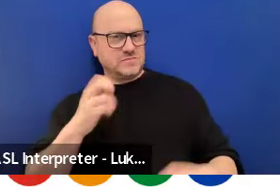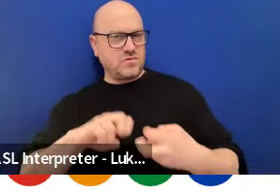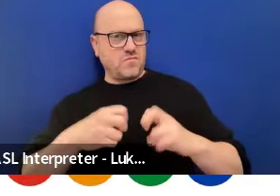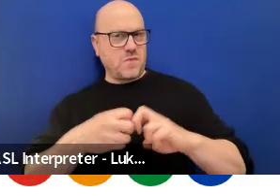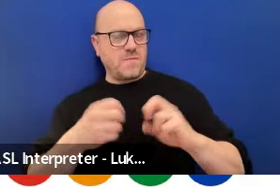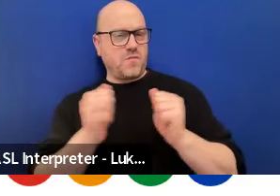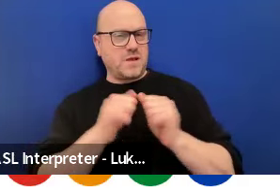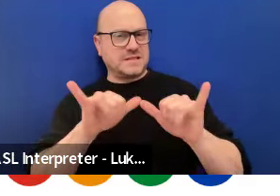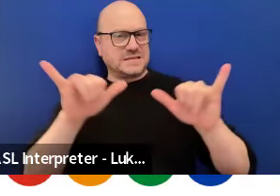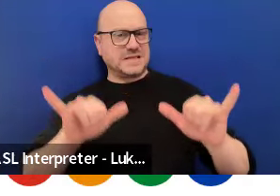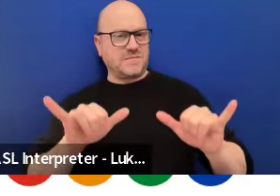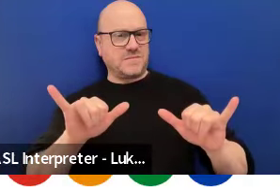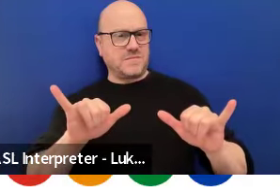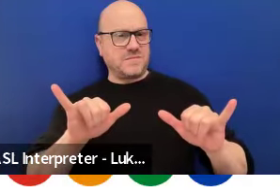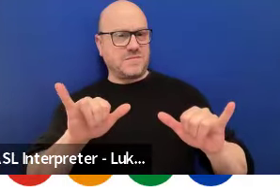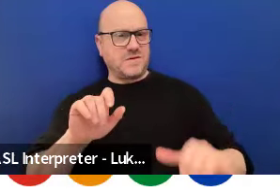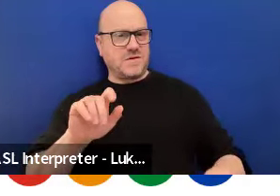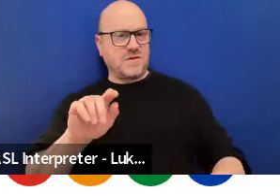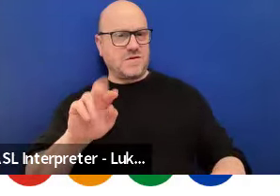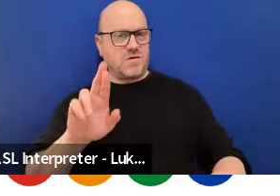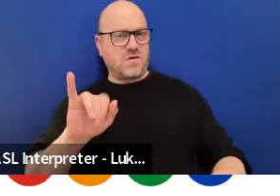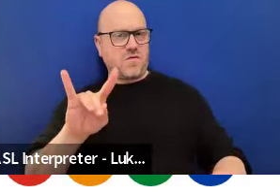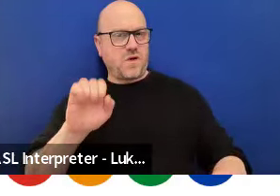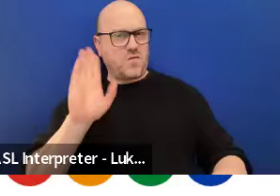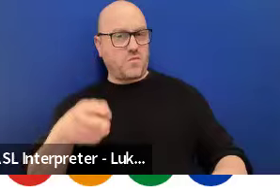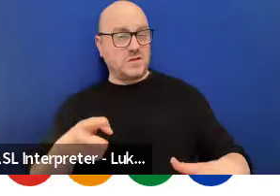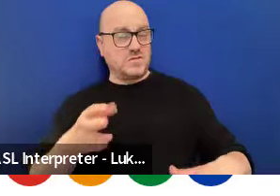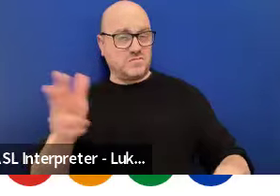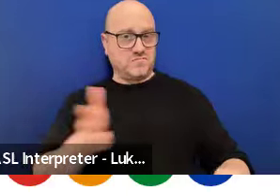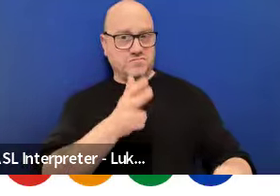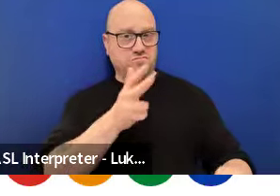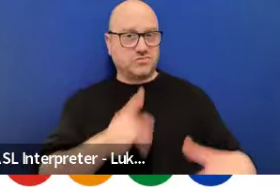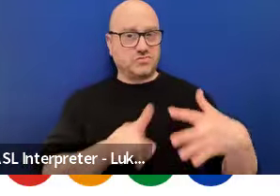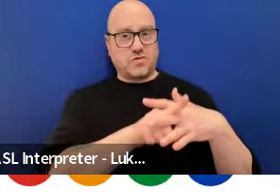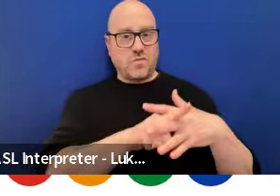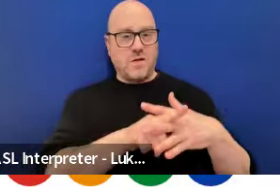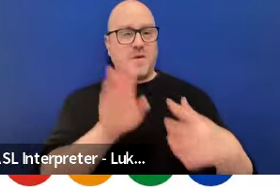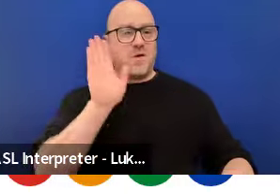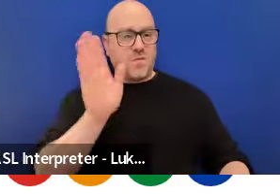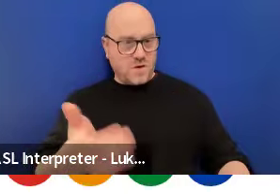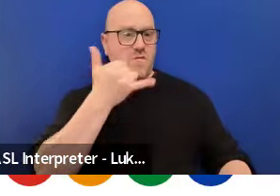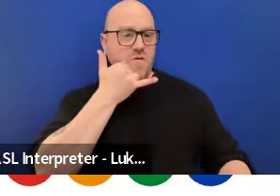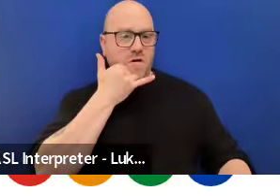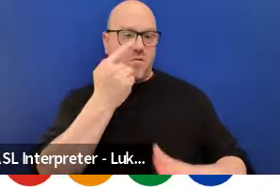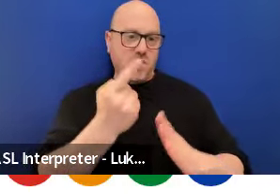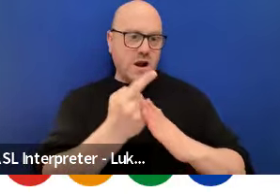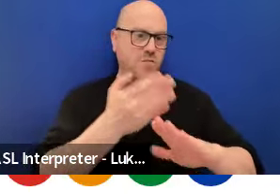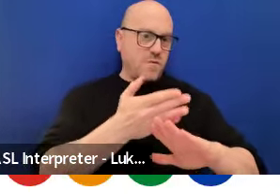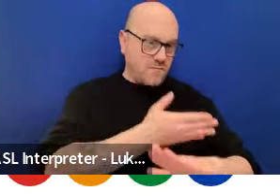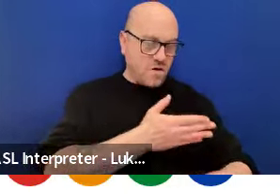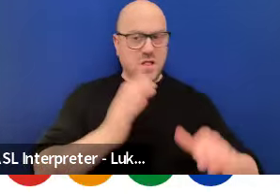DAY BEFORE THE APPOINTMENT DATE. THERE SEEMS TO BE A GLITCH IN THE SYSTEM WHERE THE RIDE WILL STILL COME.